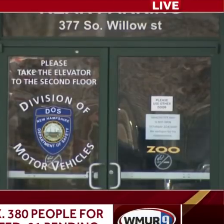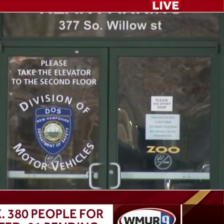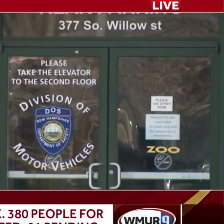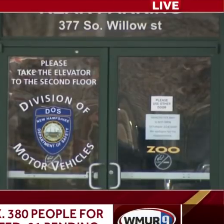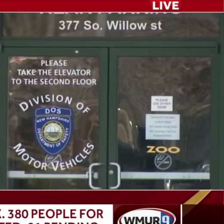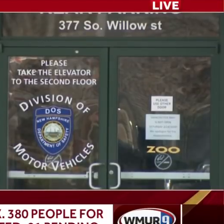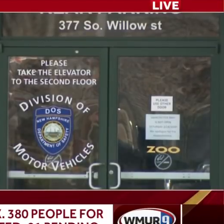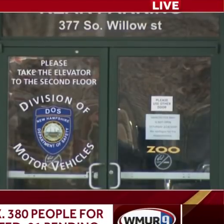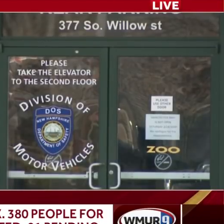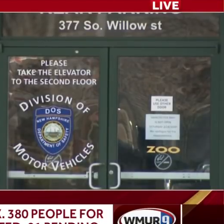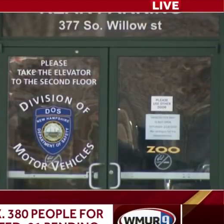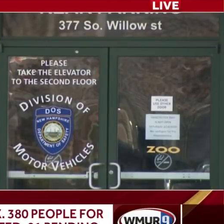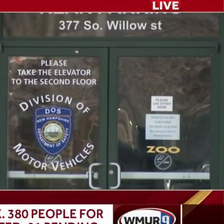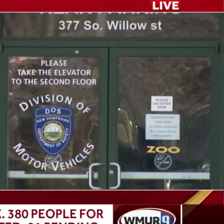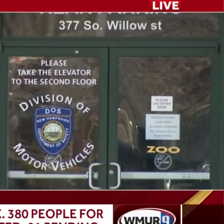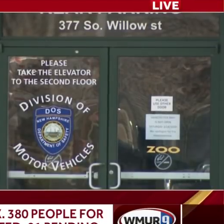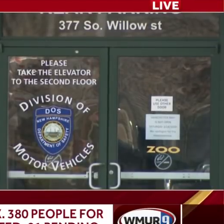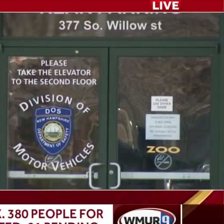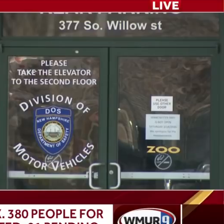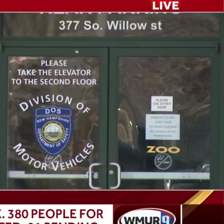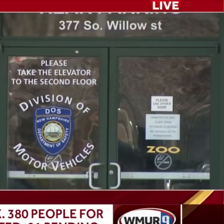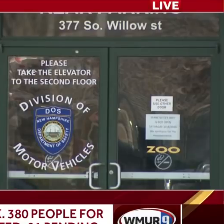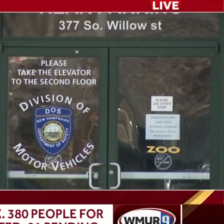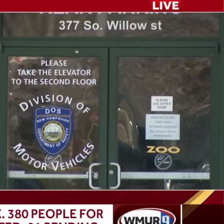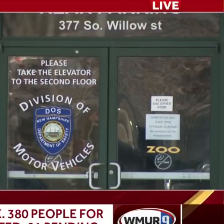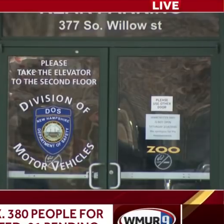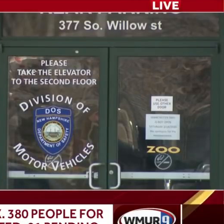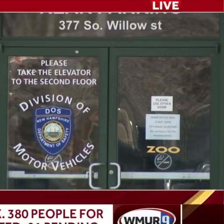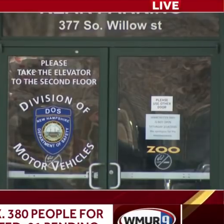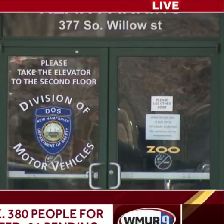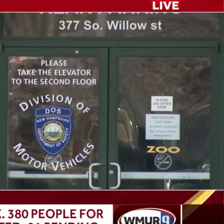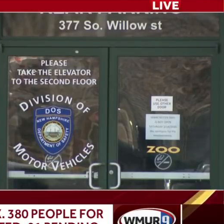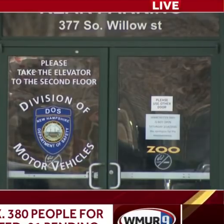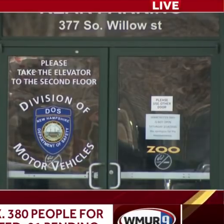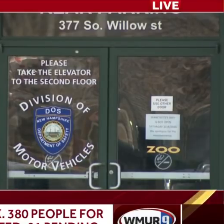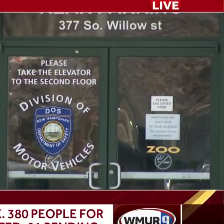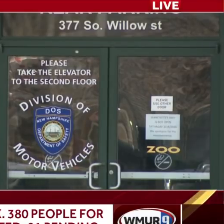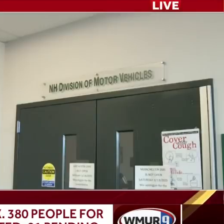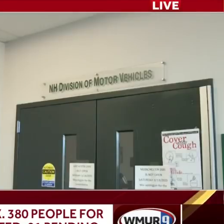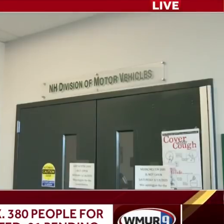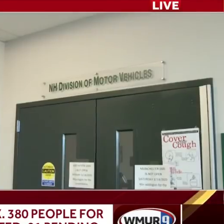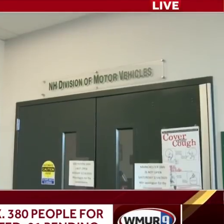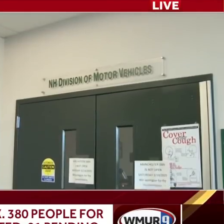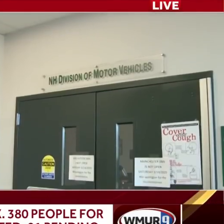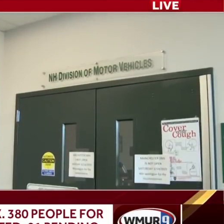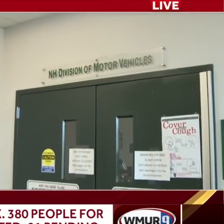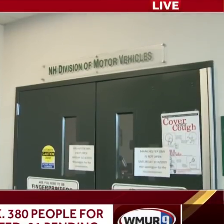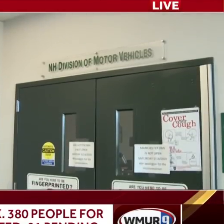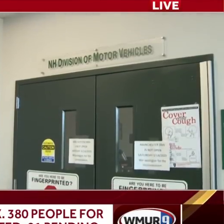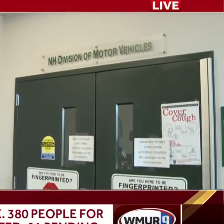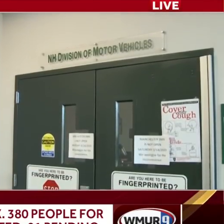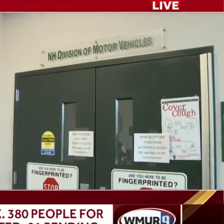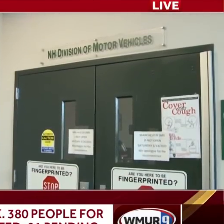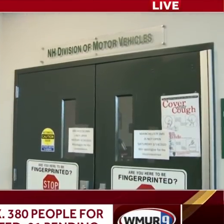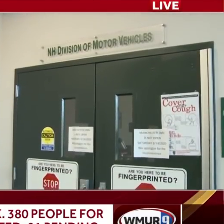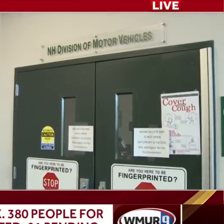EXPOSED THERE AS WELL AS OTHER PEOPLE THAT MAY HAVE VISITED THE DMV ON THOSE DATES.